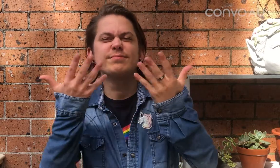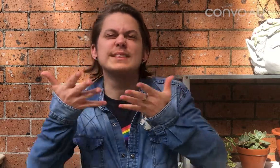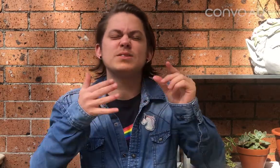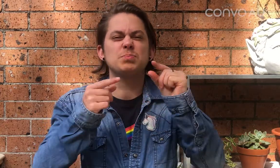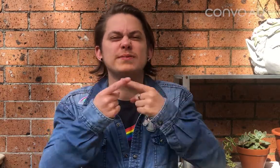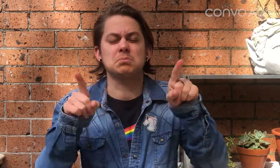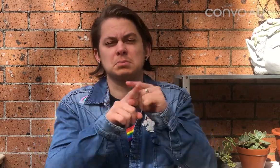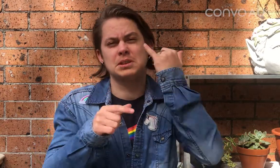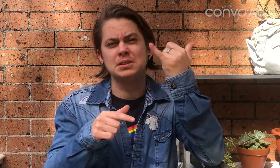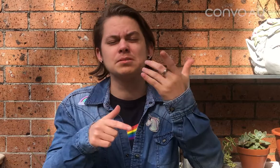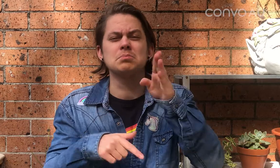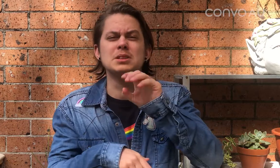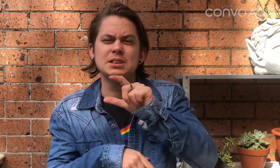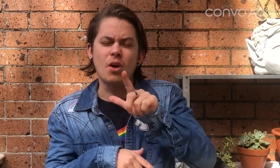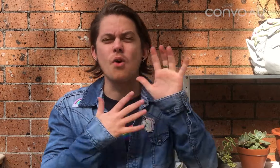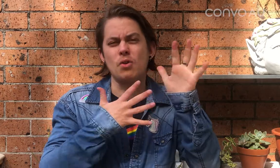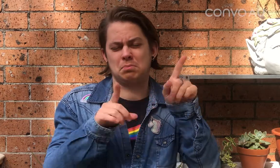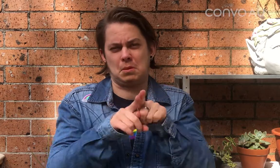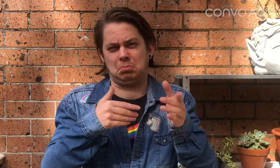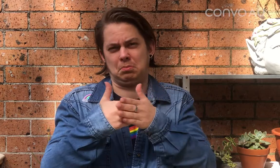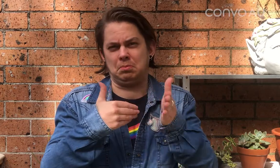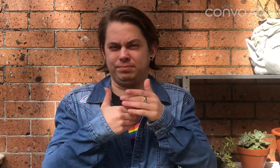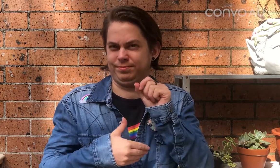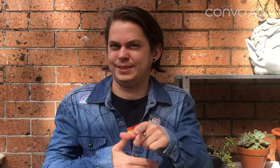The way BSL is similar to Auslan.